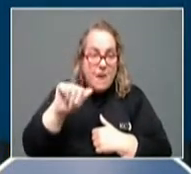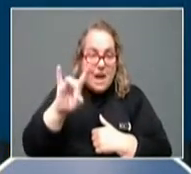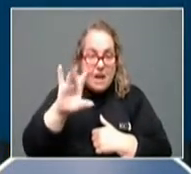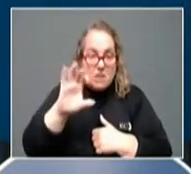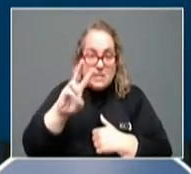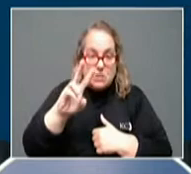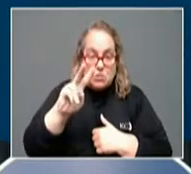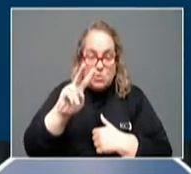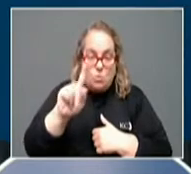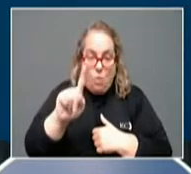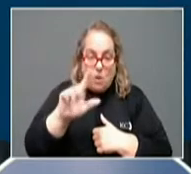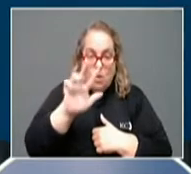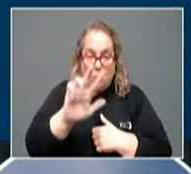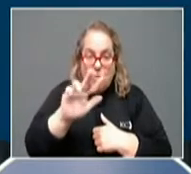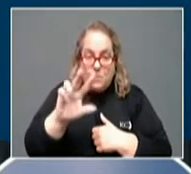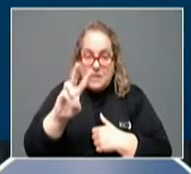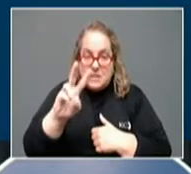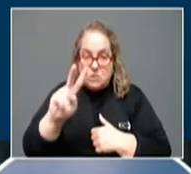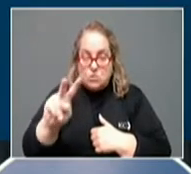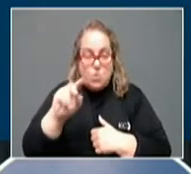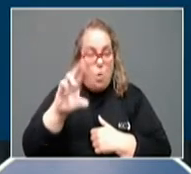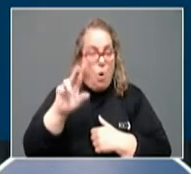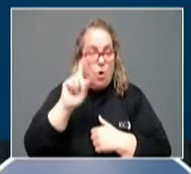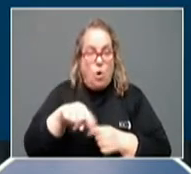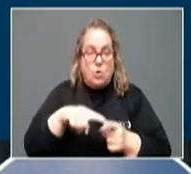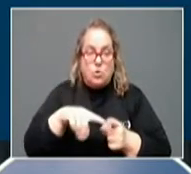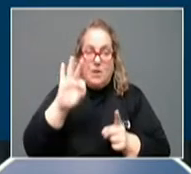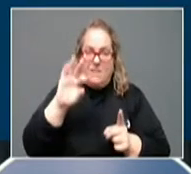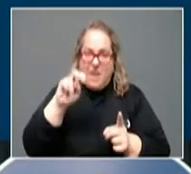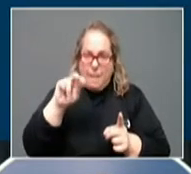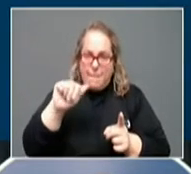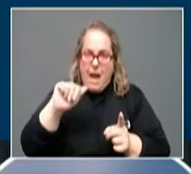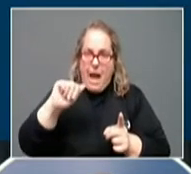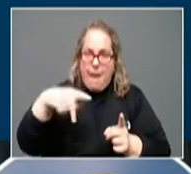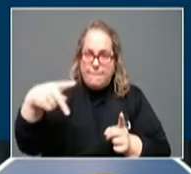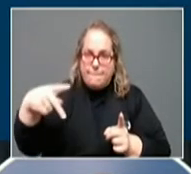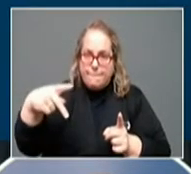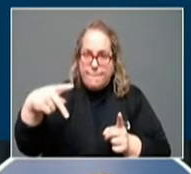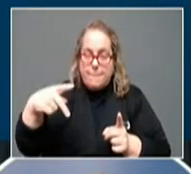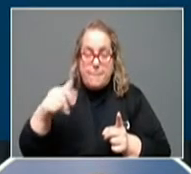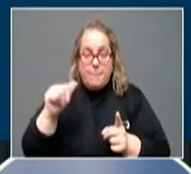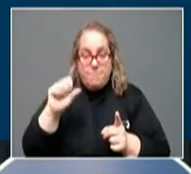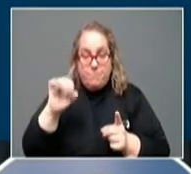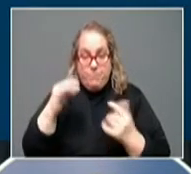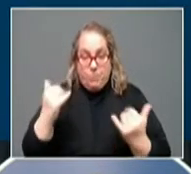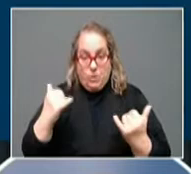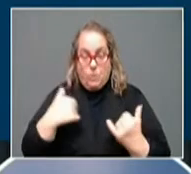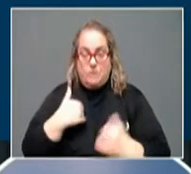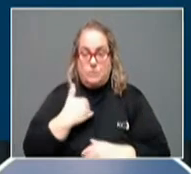Or you can go to the fema app. As of today, we have 28 Kentucky families in